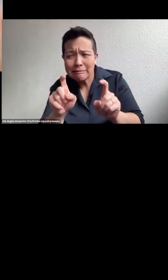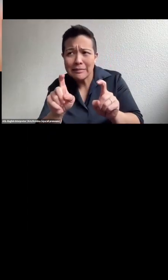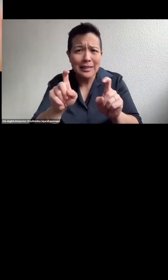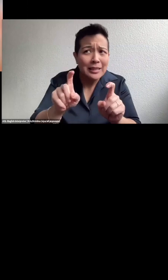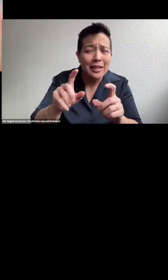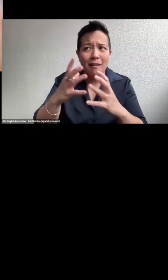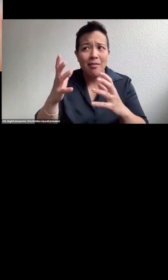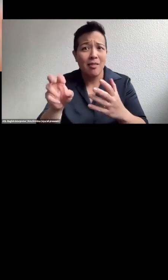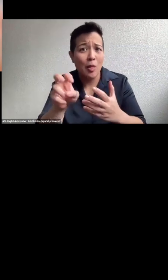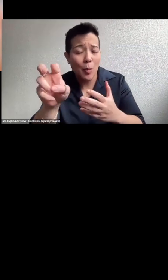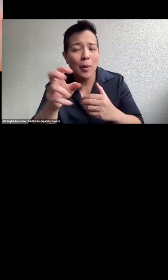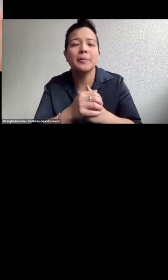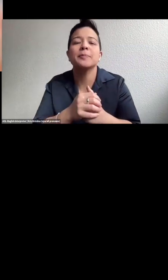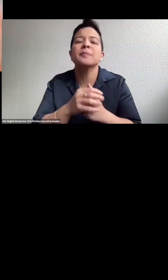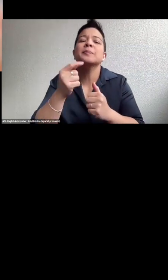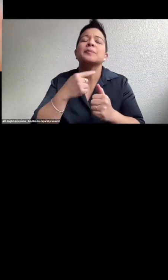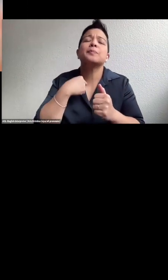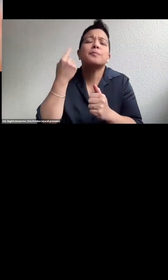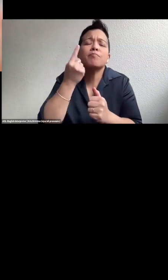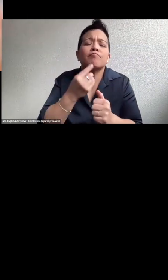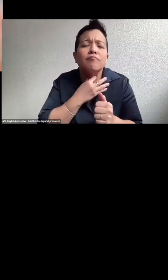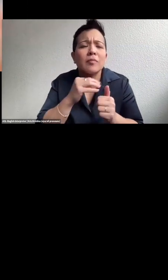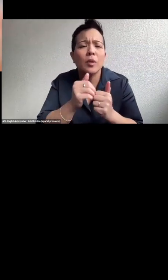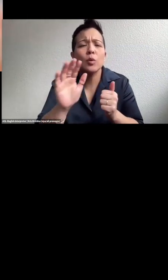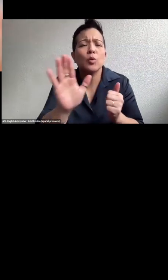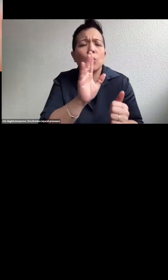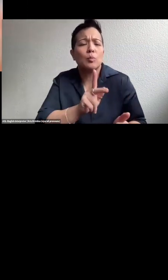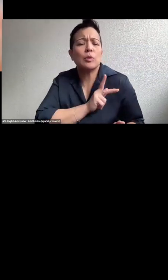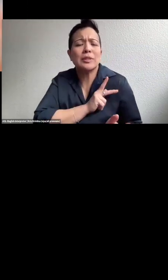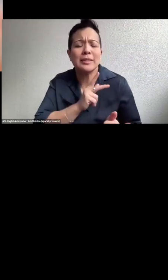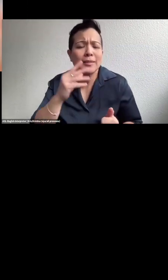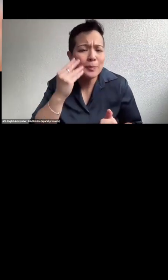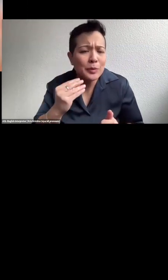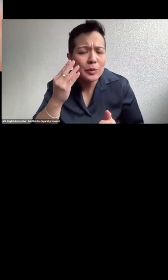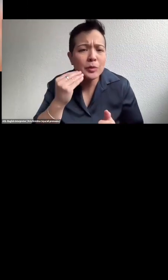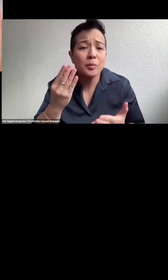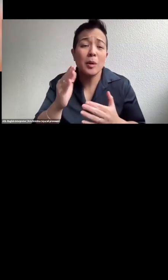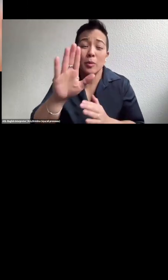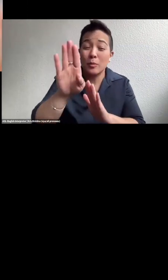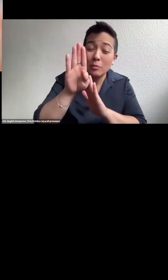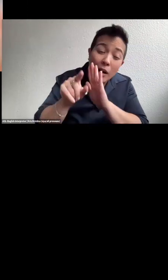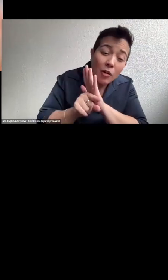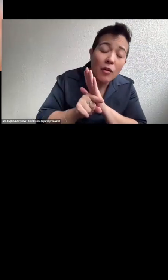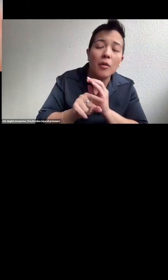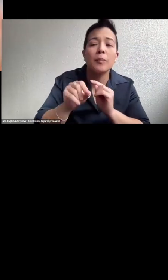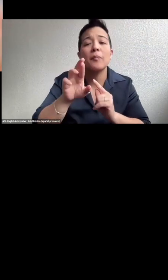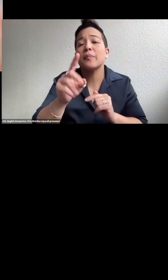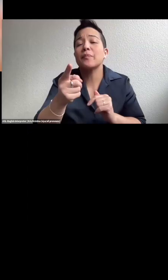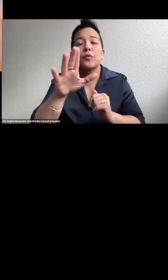So I wondered how your personal experiences, maybe your background or just knowledge of, and